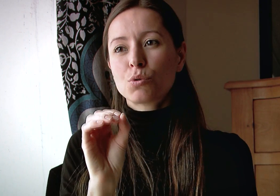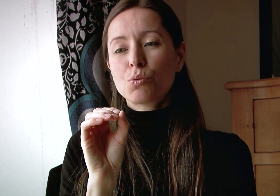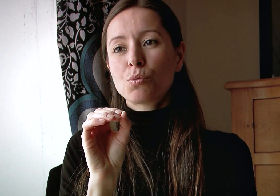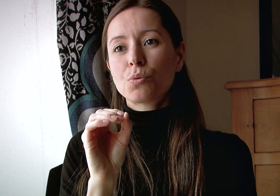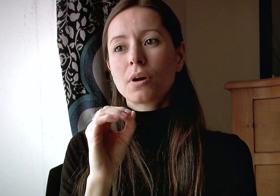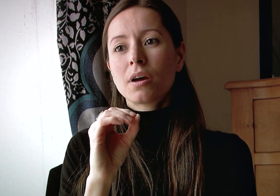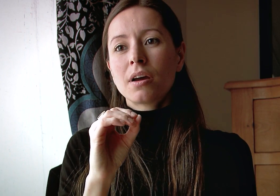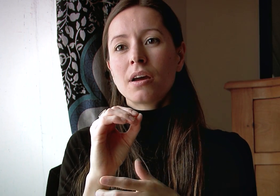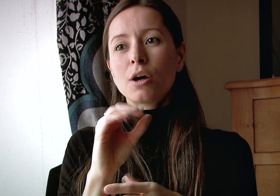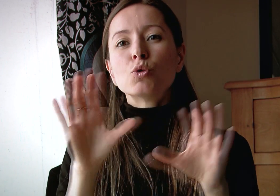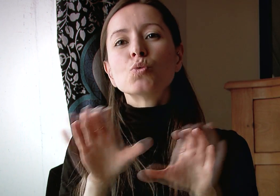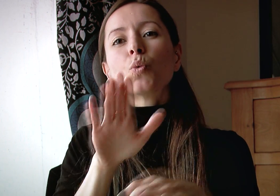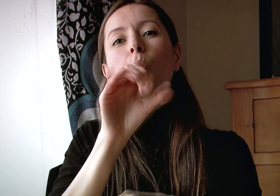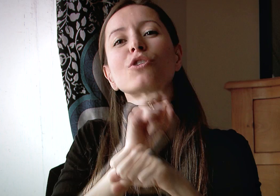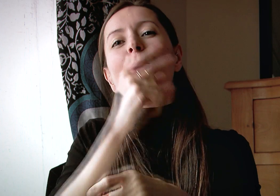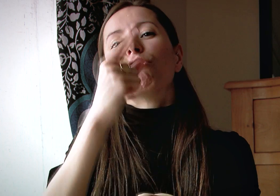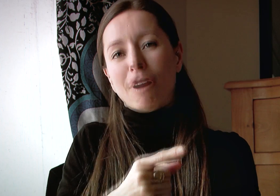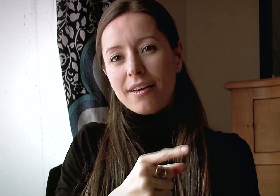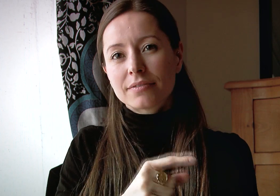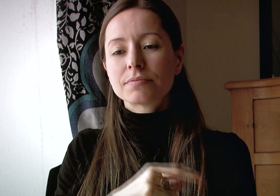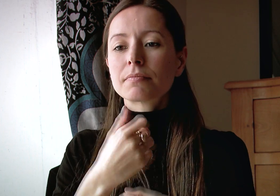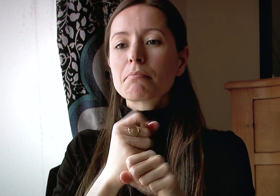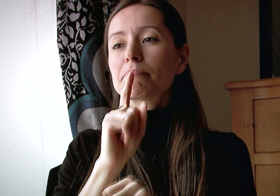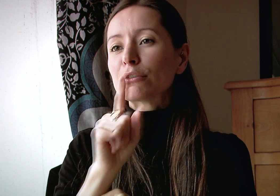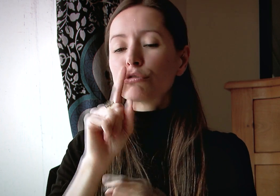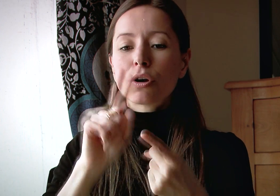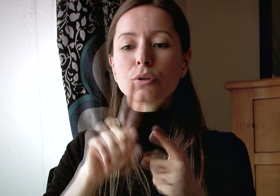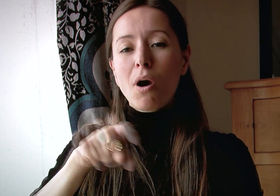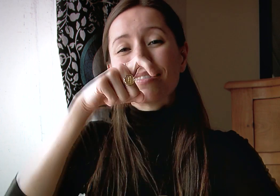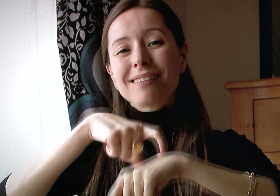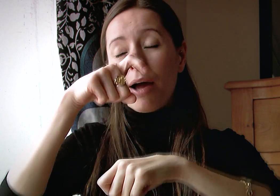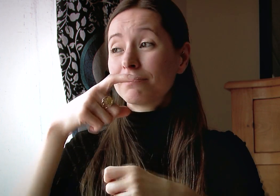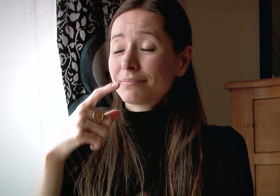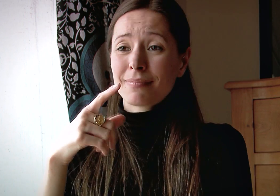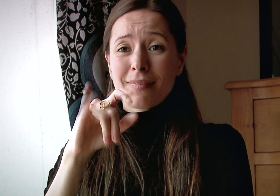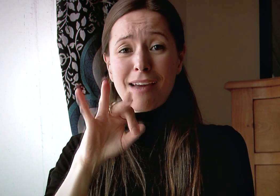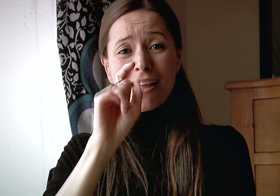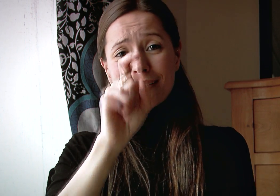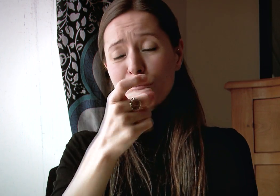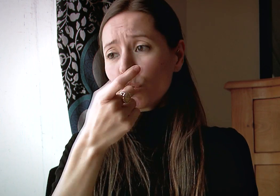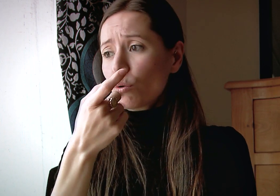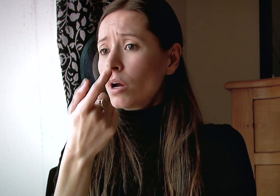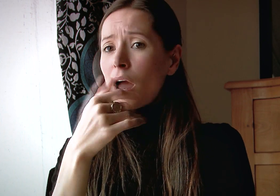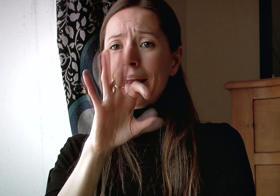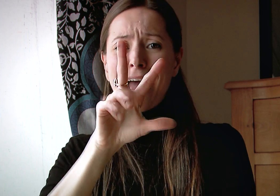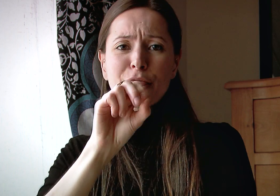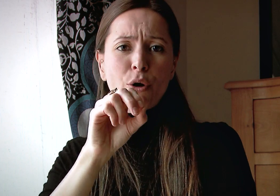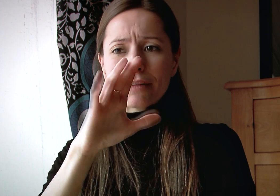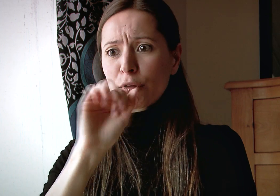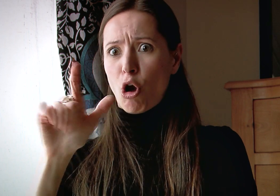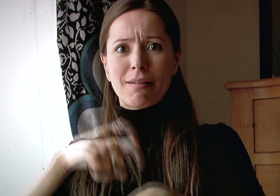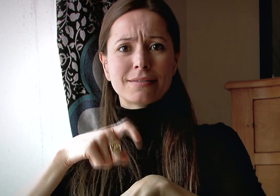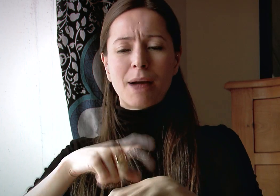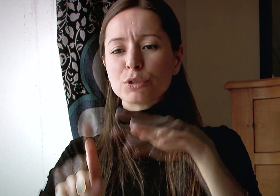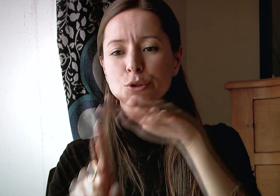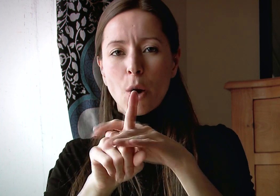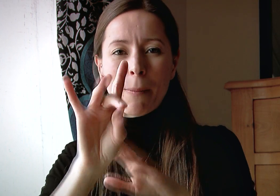You need to do your job right. Make sure you're on time. If they give you a 9:30 call time, show up at 8:30.